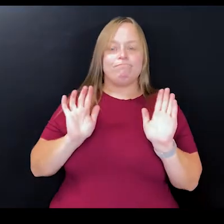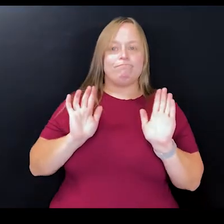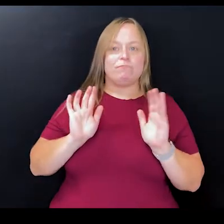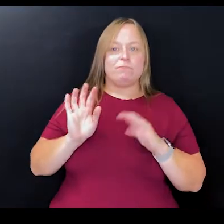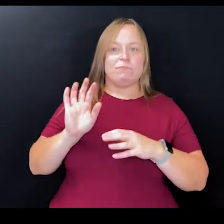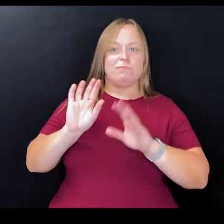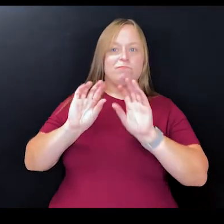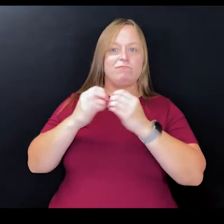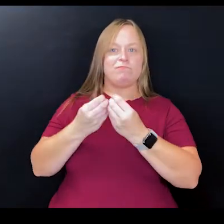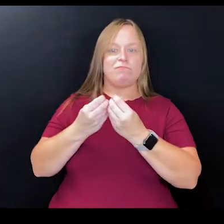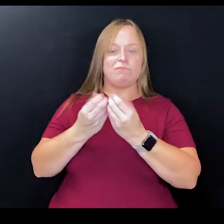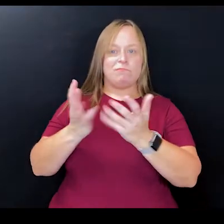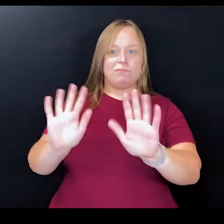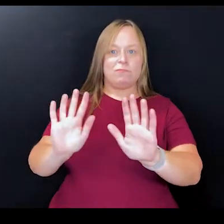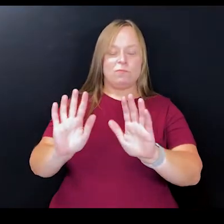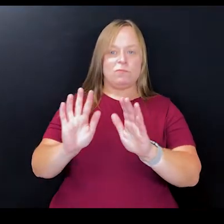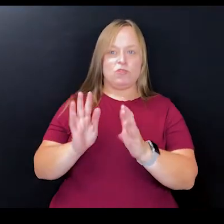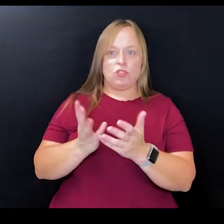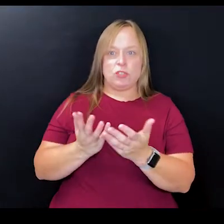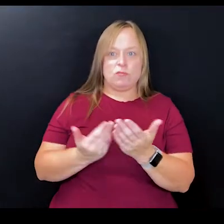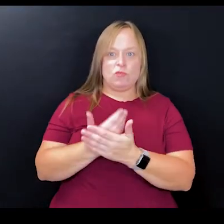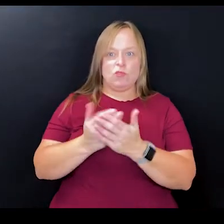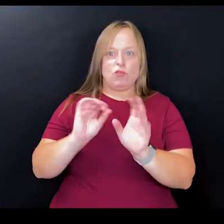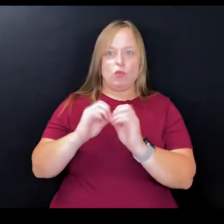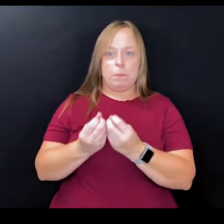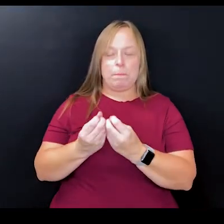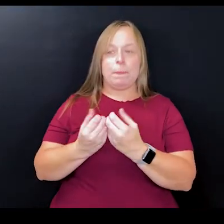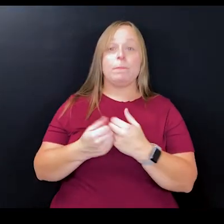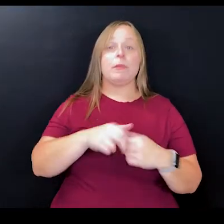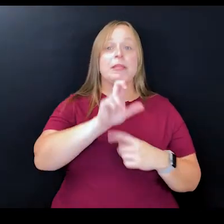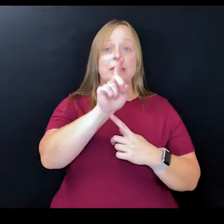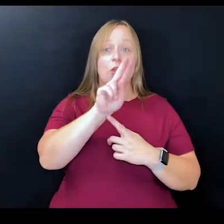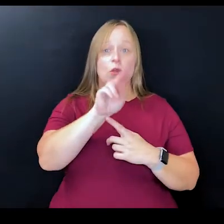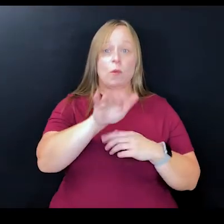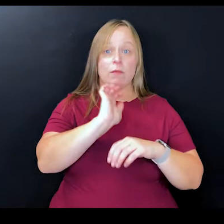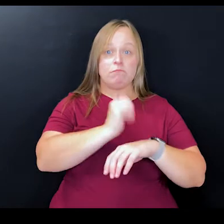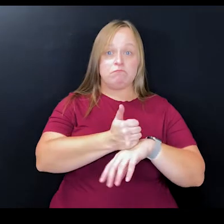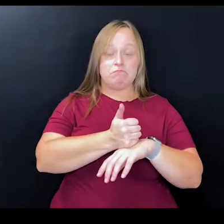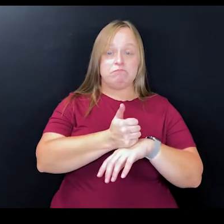just as sort of an ad hoc grassroots group. But when Disability Rights was formed,